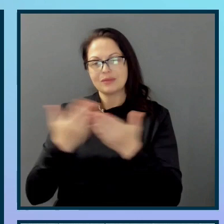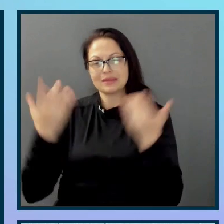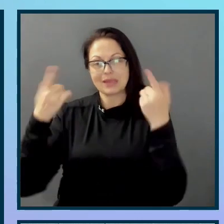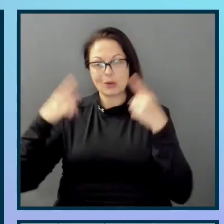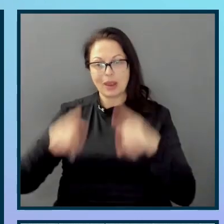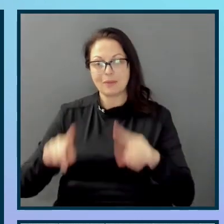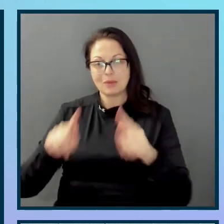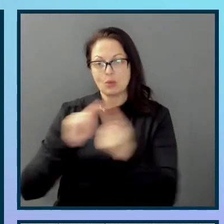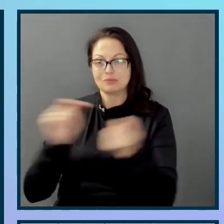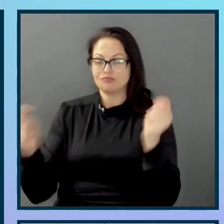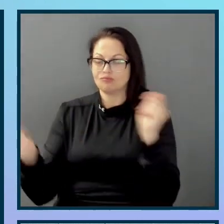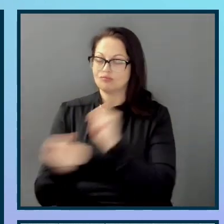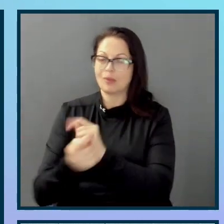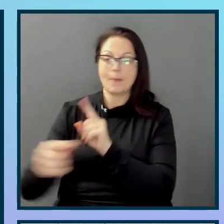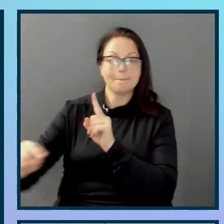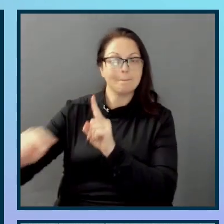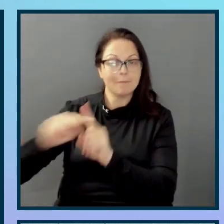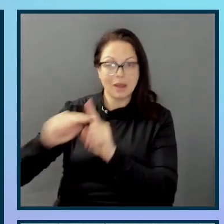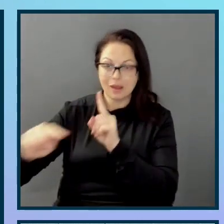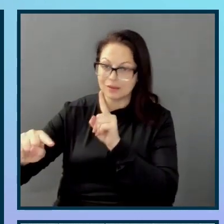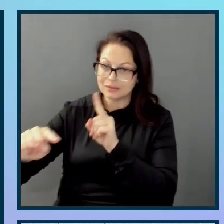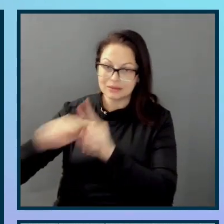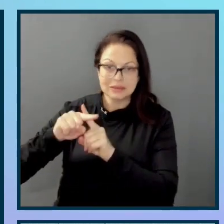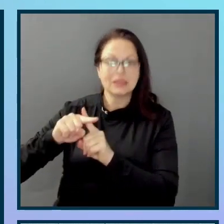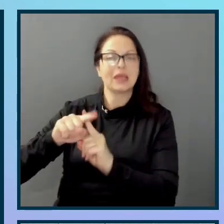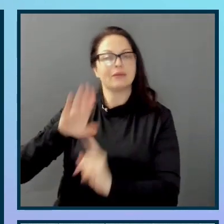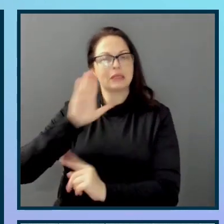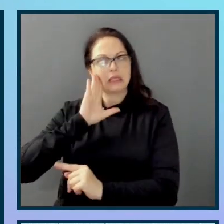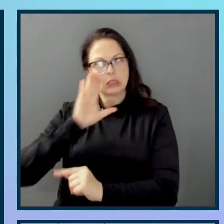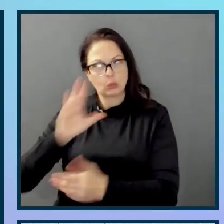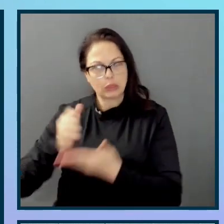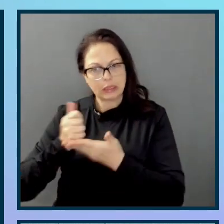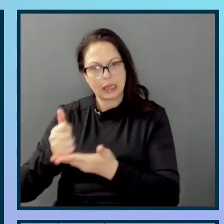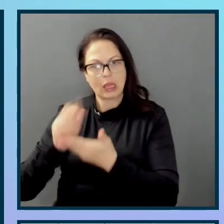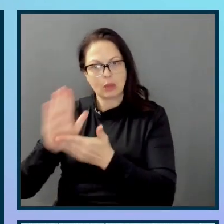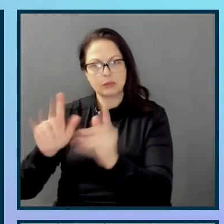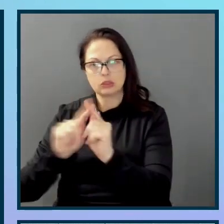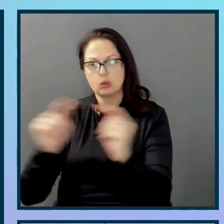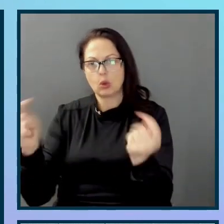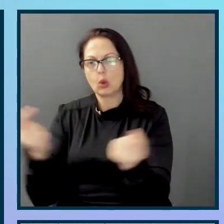Positive reinforcement will go a long way with your agile teams as they're going through this big change.